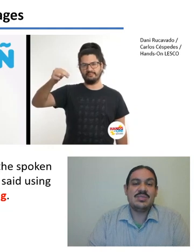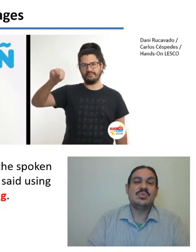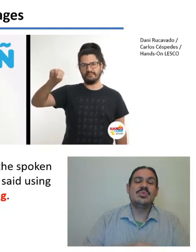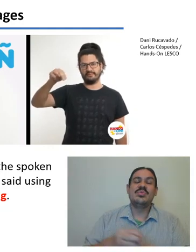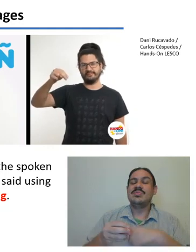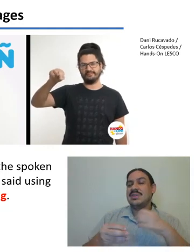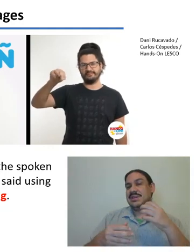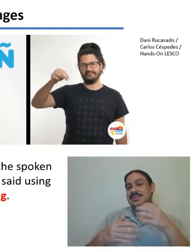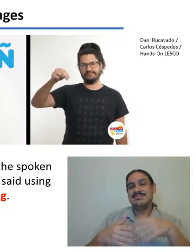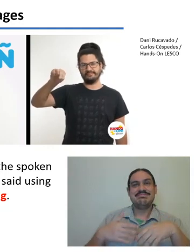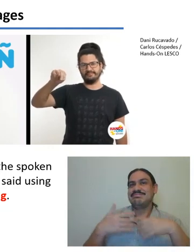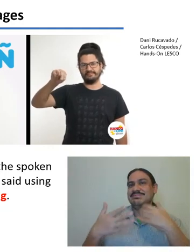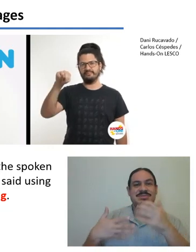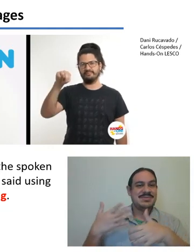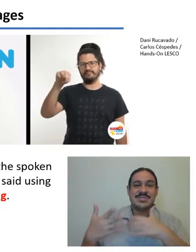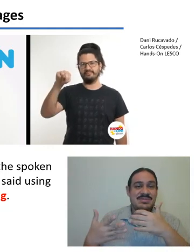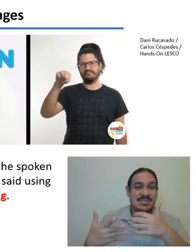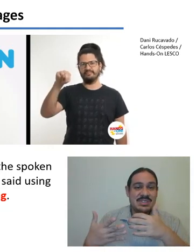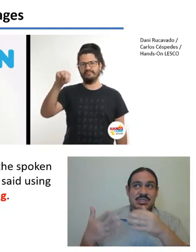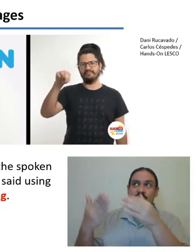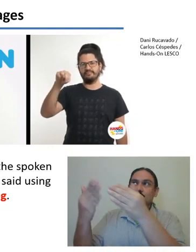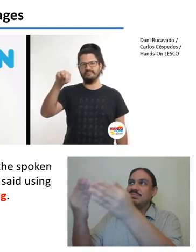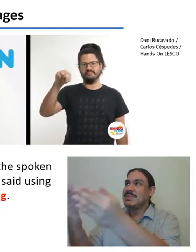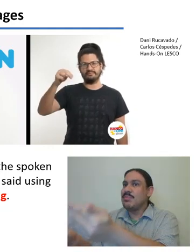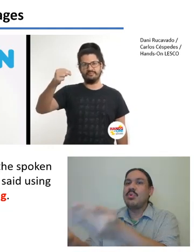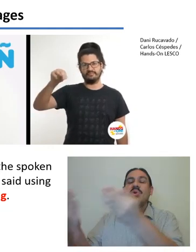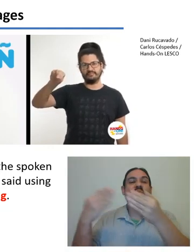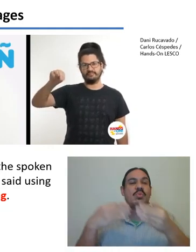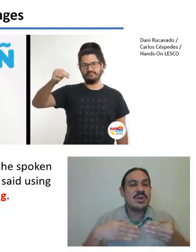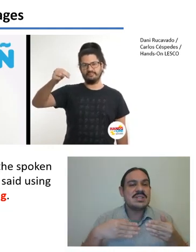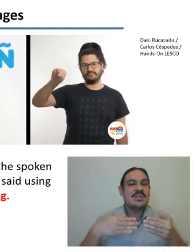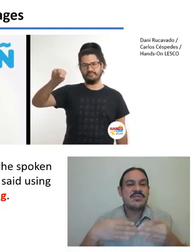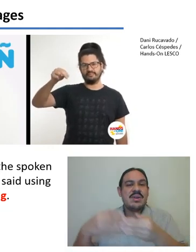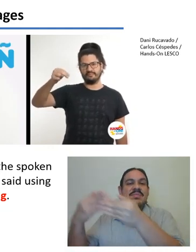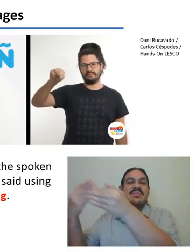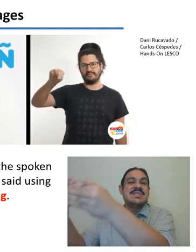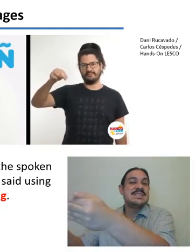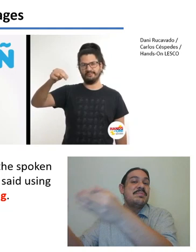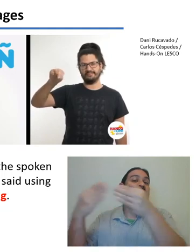contact with